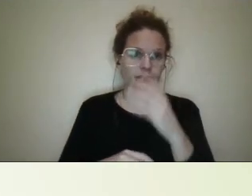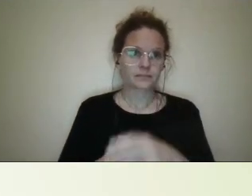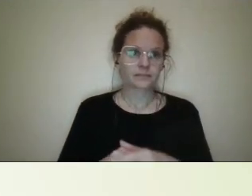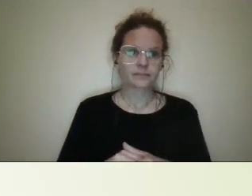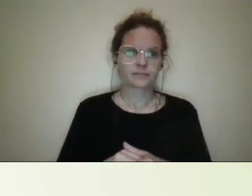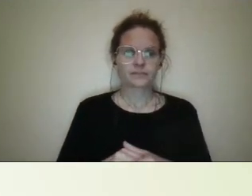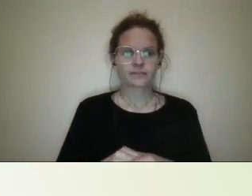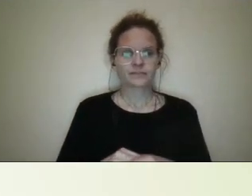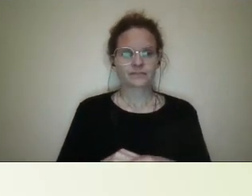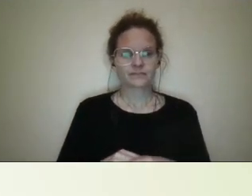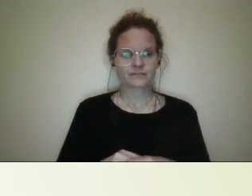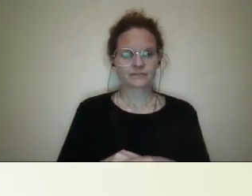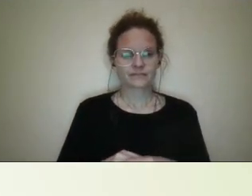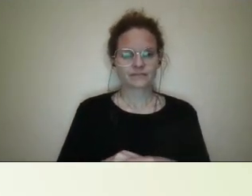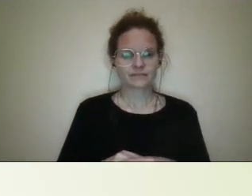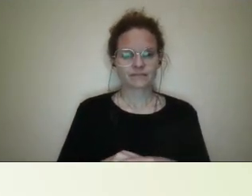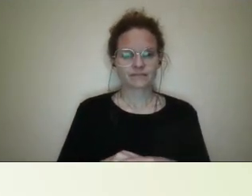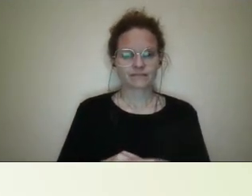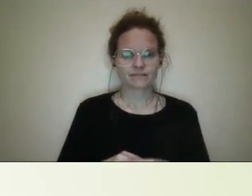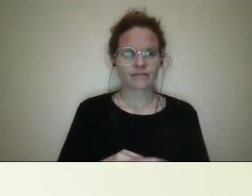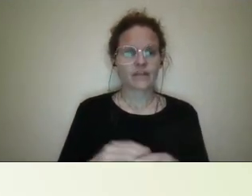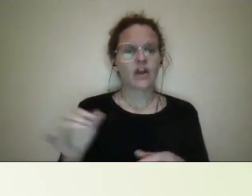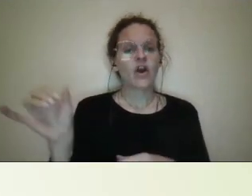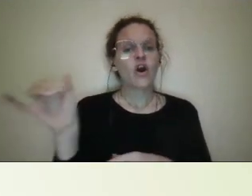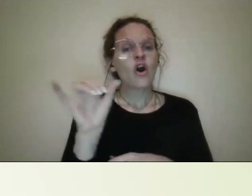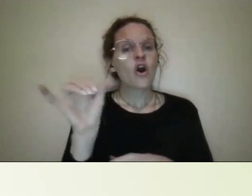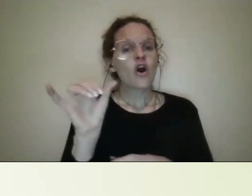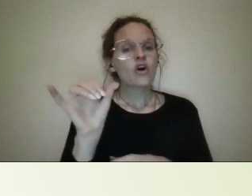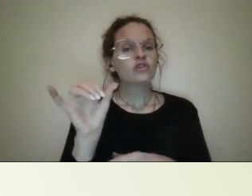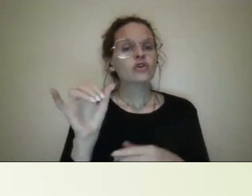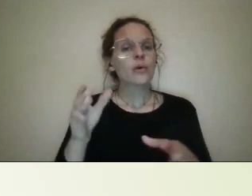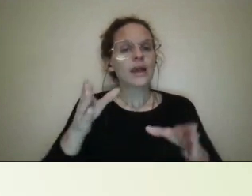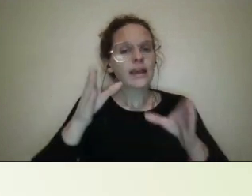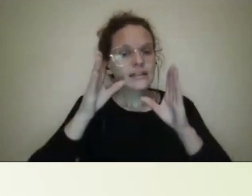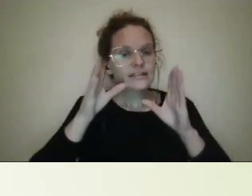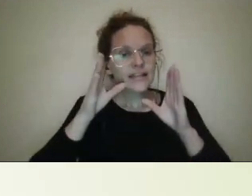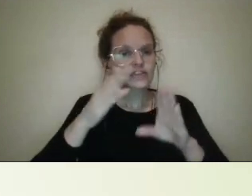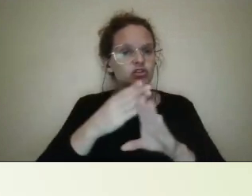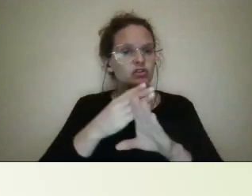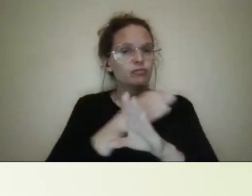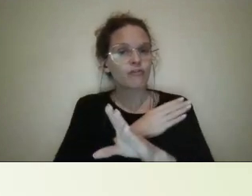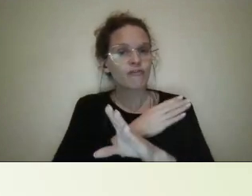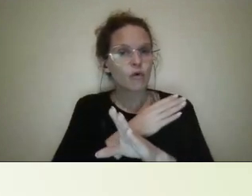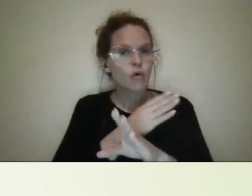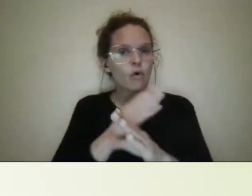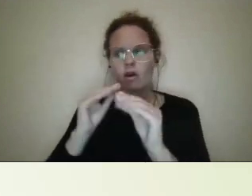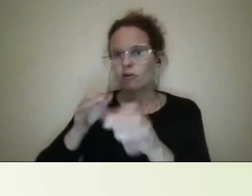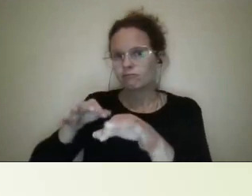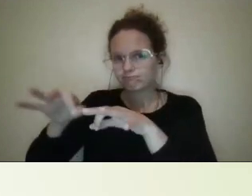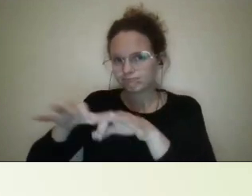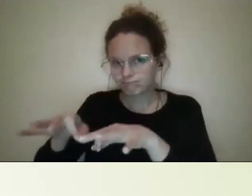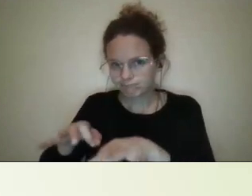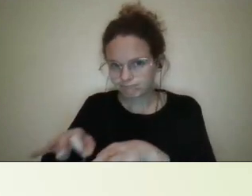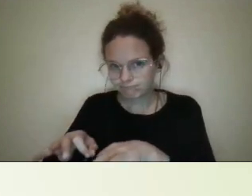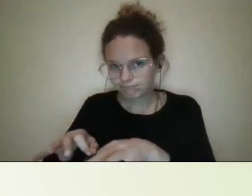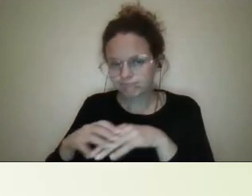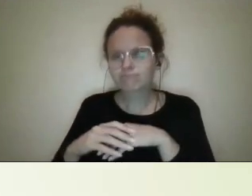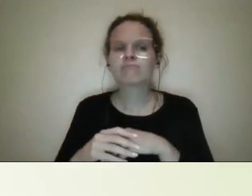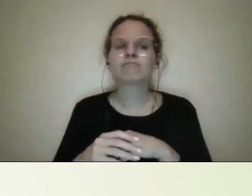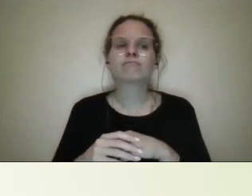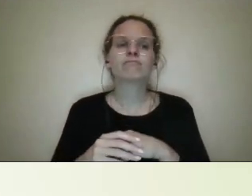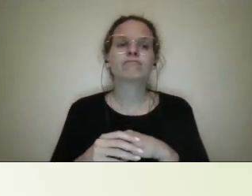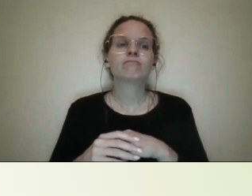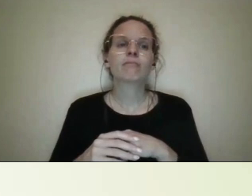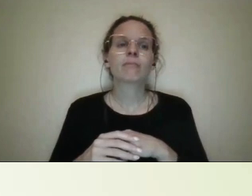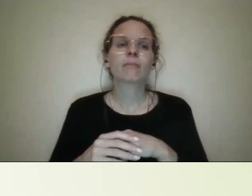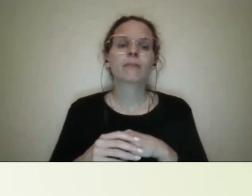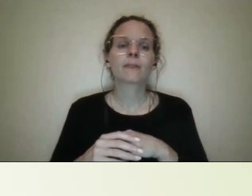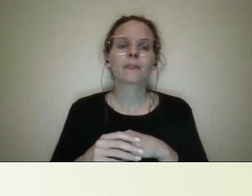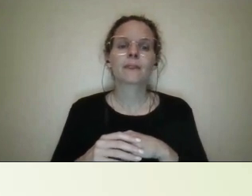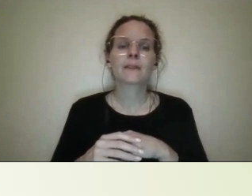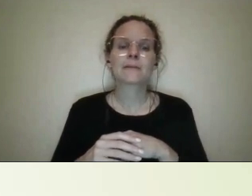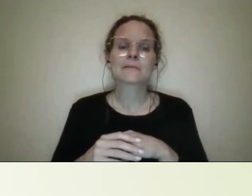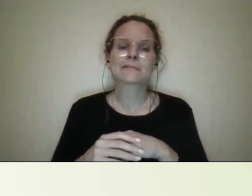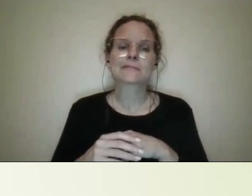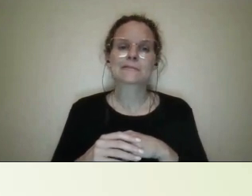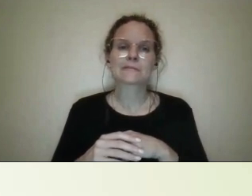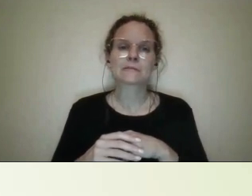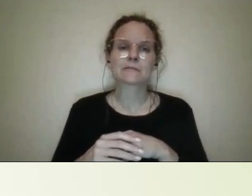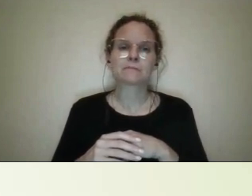We also want to have their attention before giving directions. This is an interesting